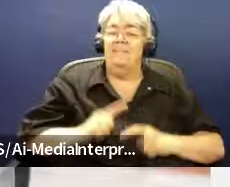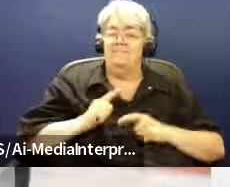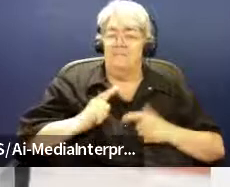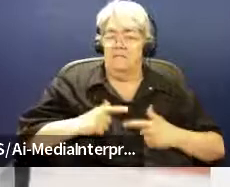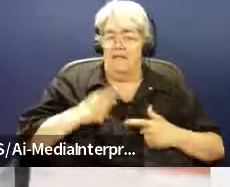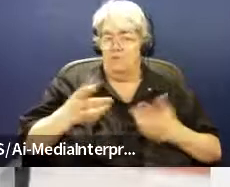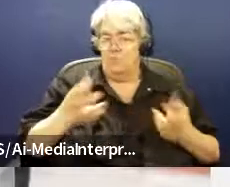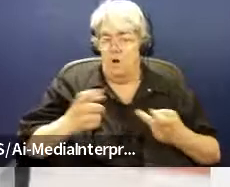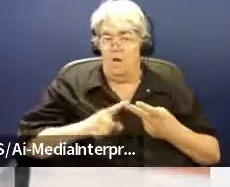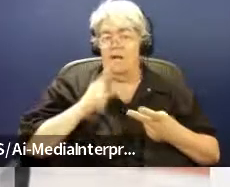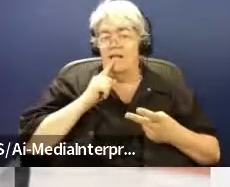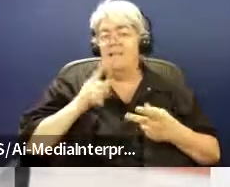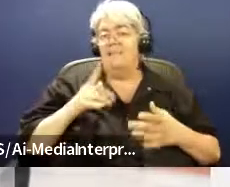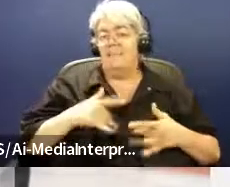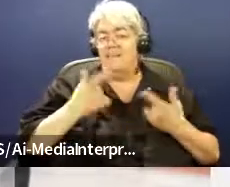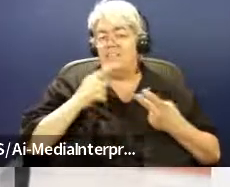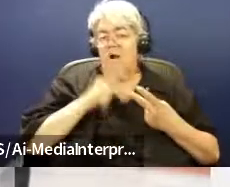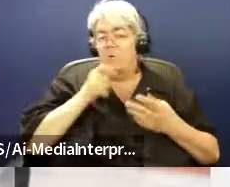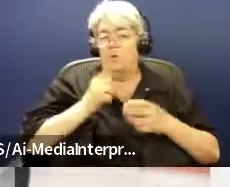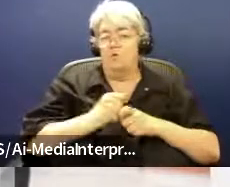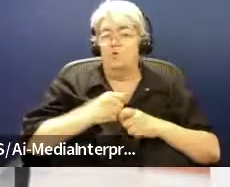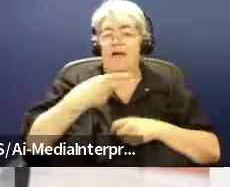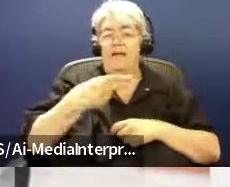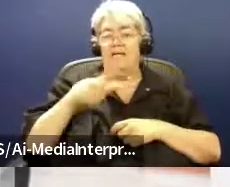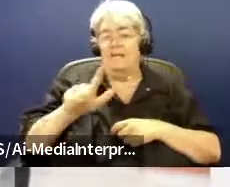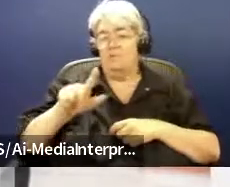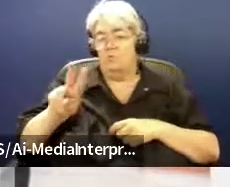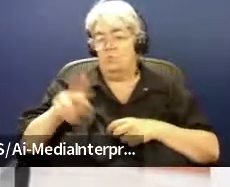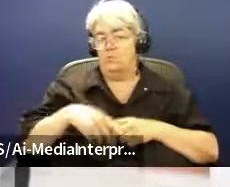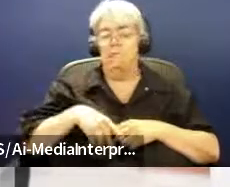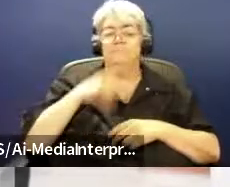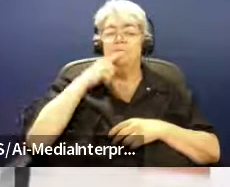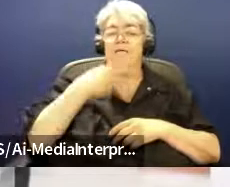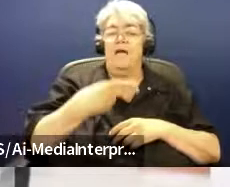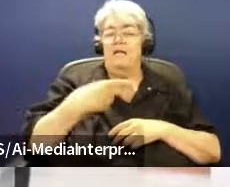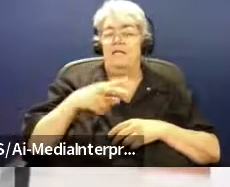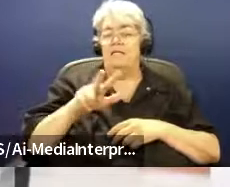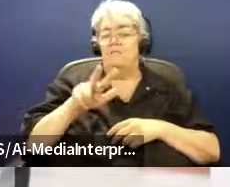and let it read each heading and let you know what heading level it is.